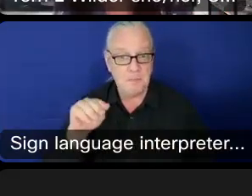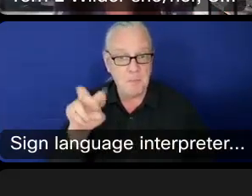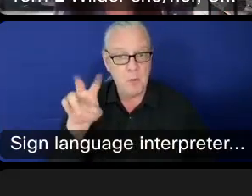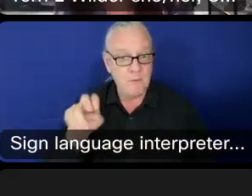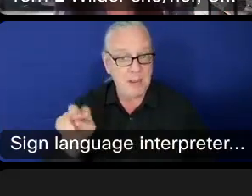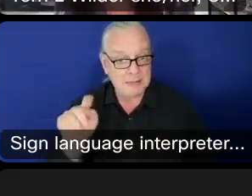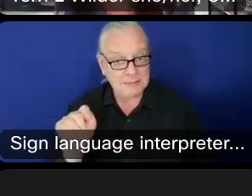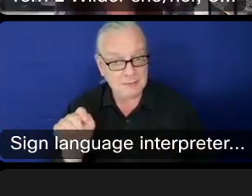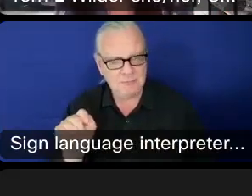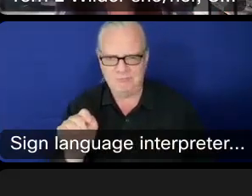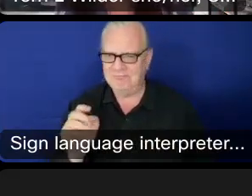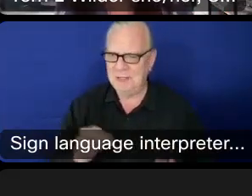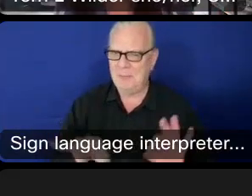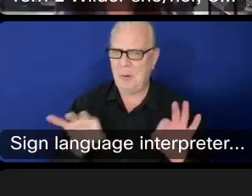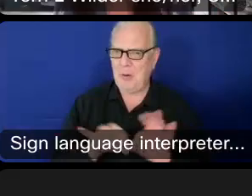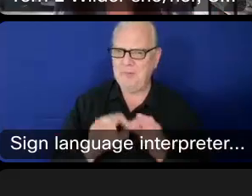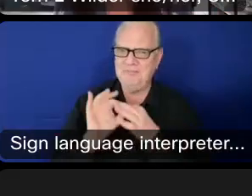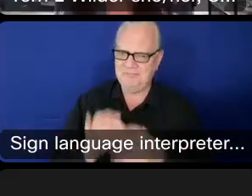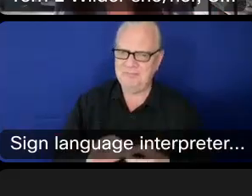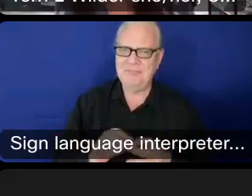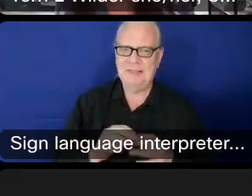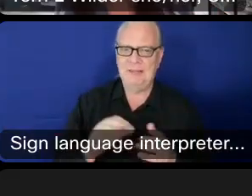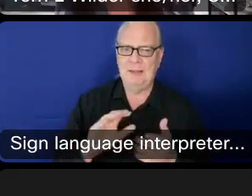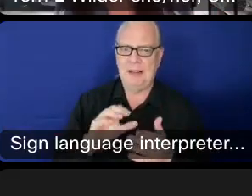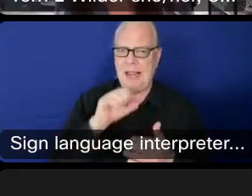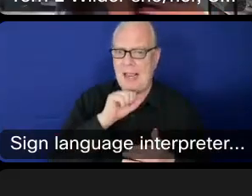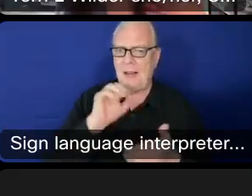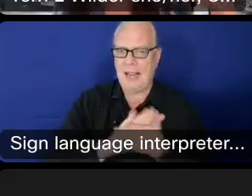this conversation around aging with HIV. We tend to think